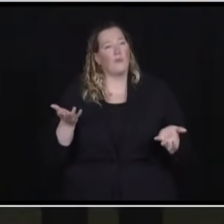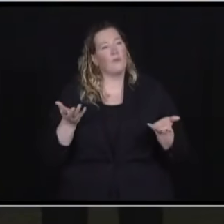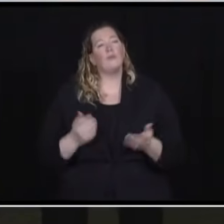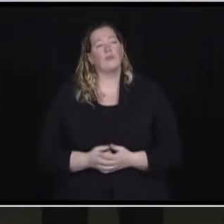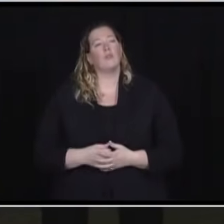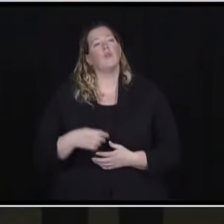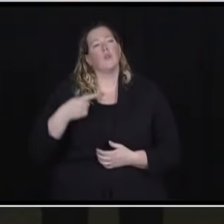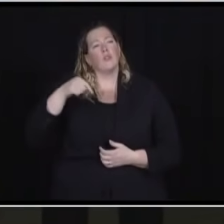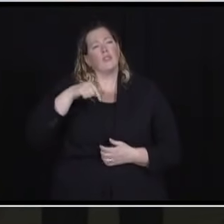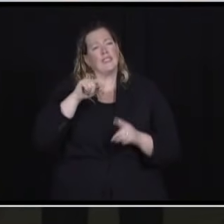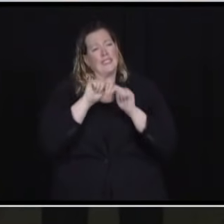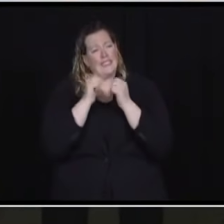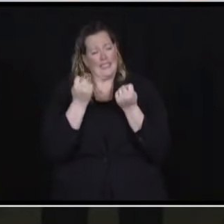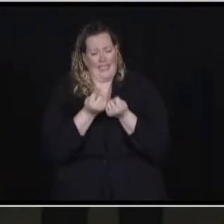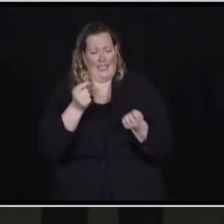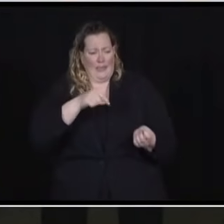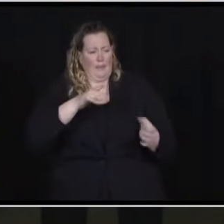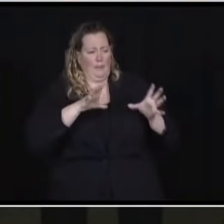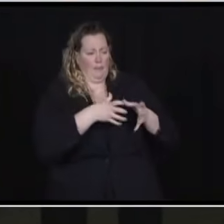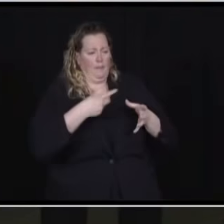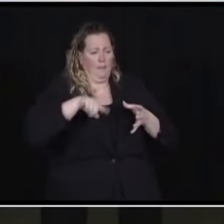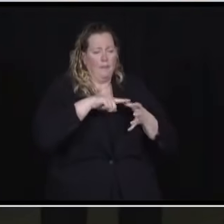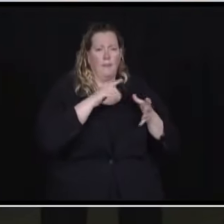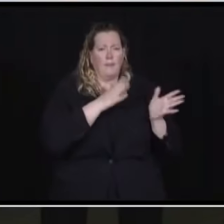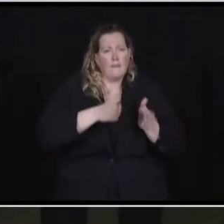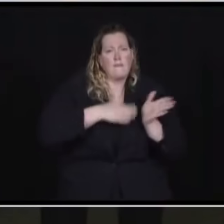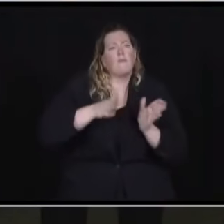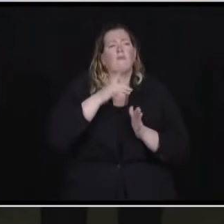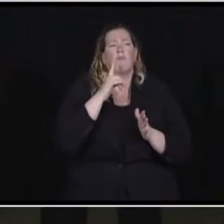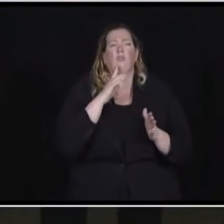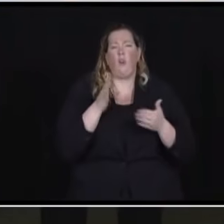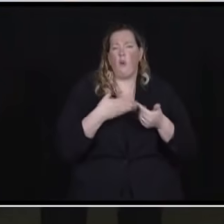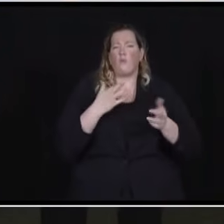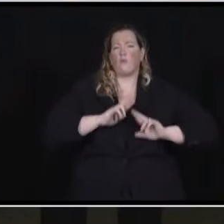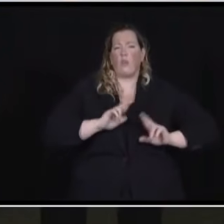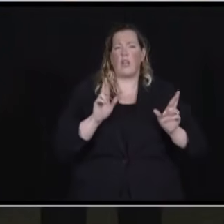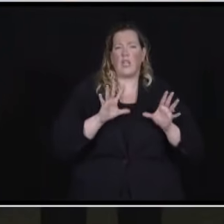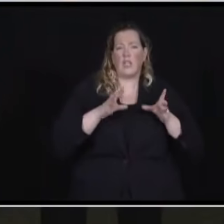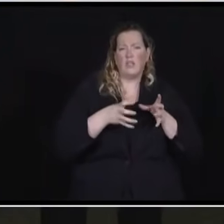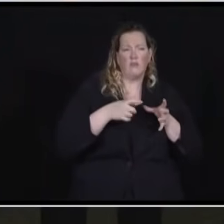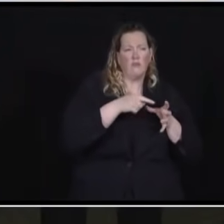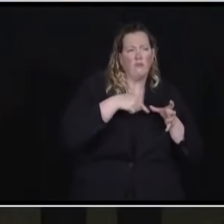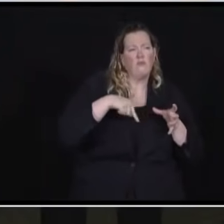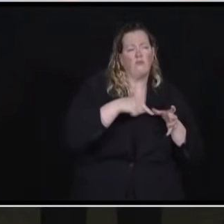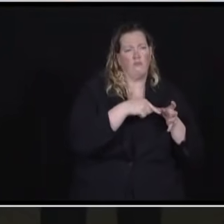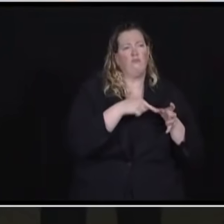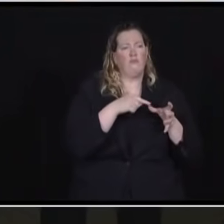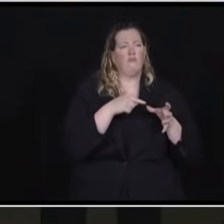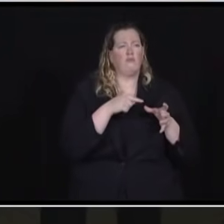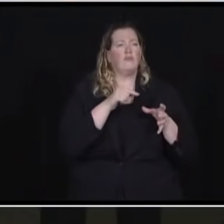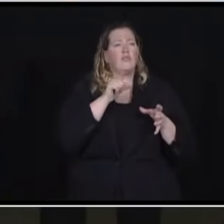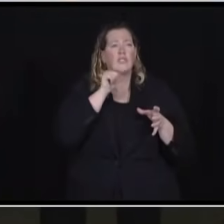What we are to be what he for 31 December, it is an unknown,. The premier and the minister talked about